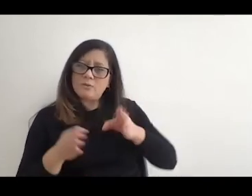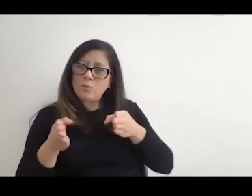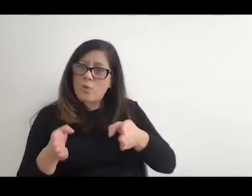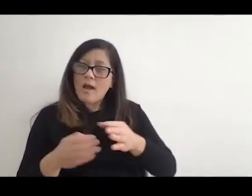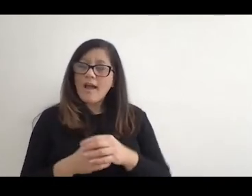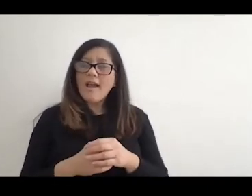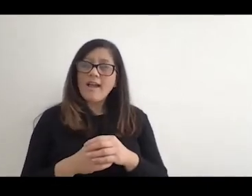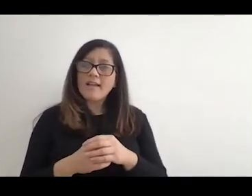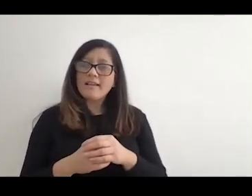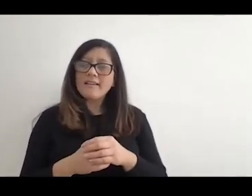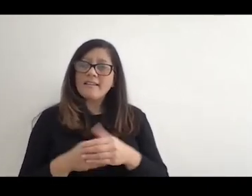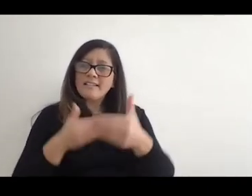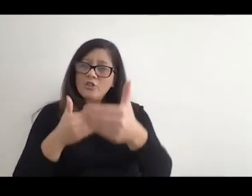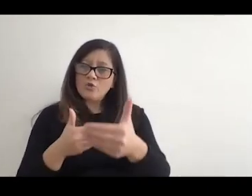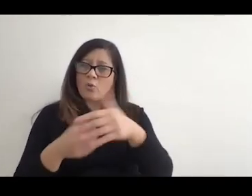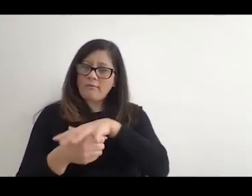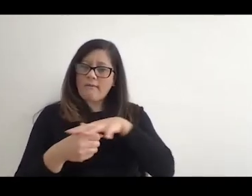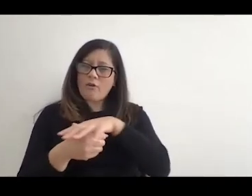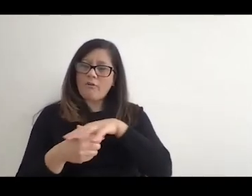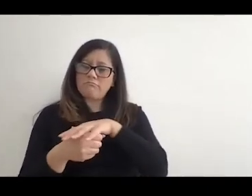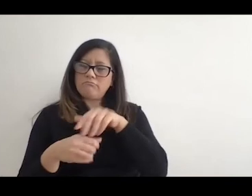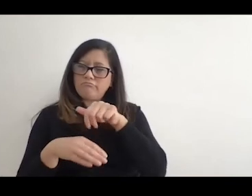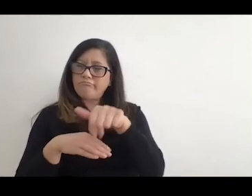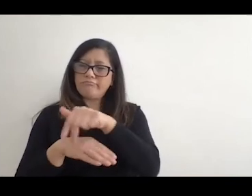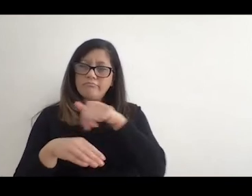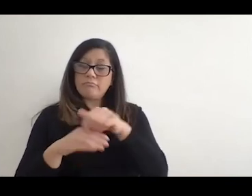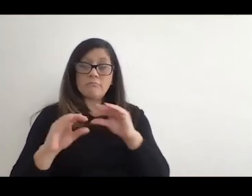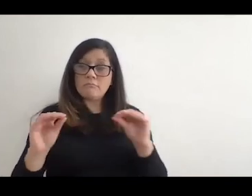In short spaces, and he just doesn't have any problem with it